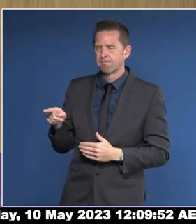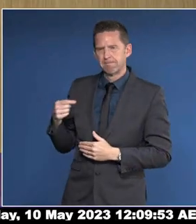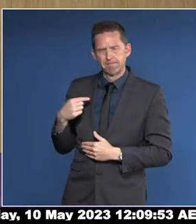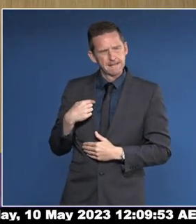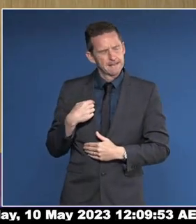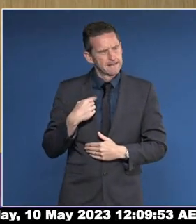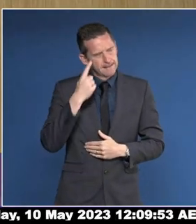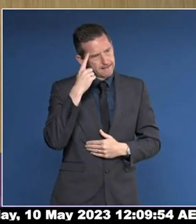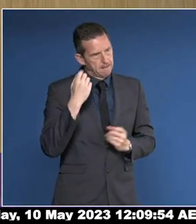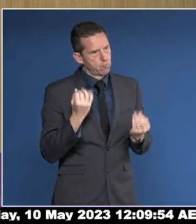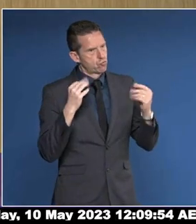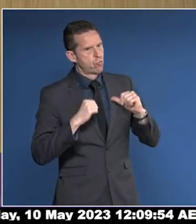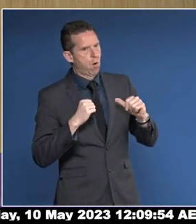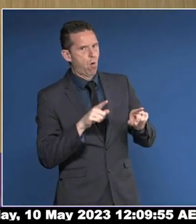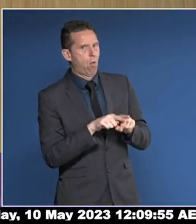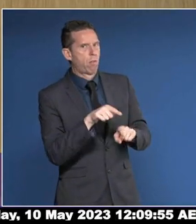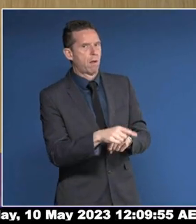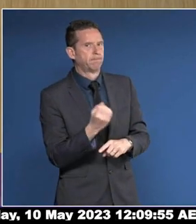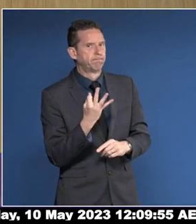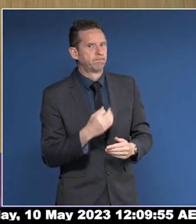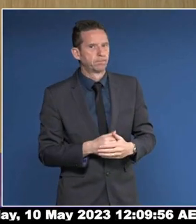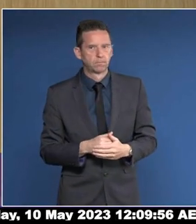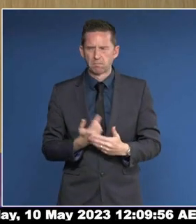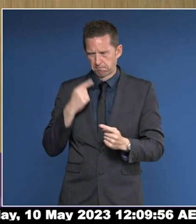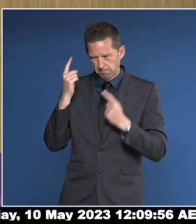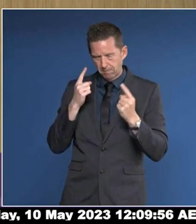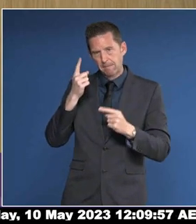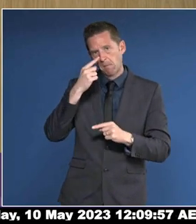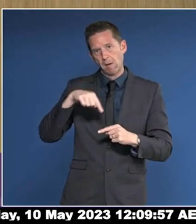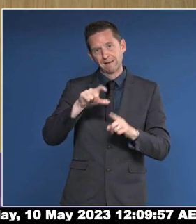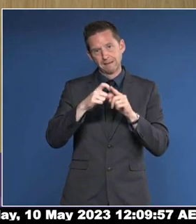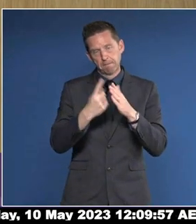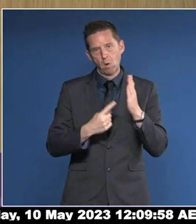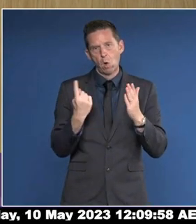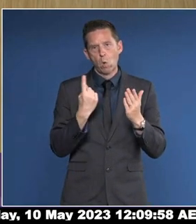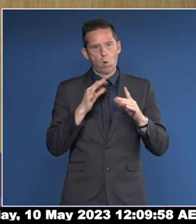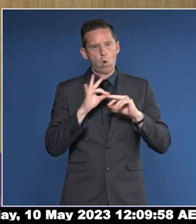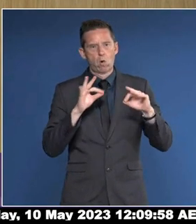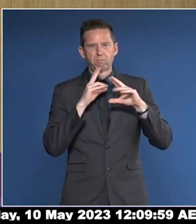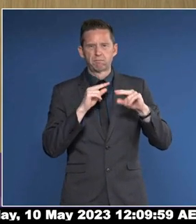And what about people with disability who are nonverbal or require communication in different ways?